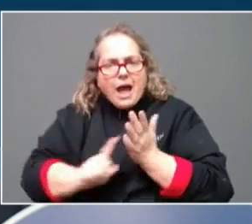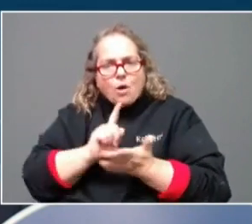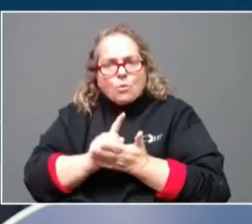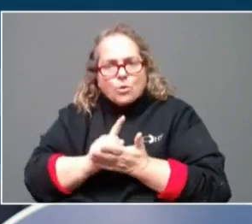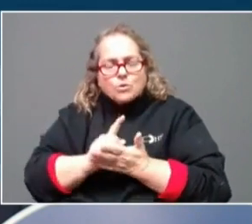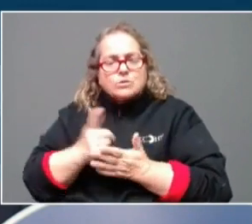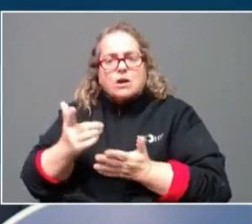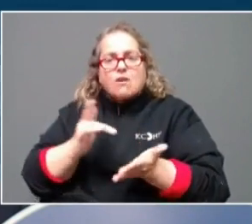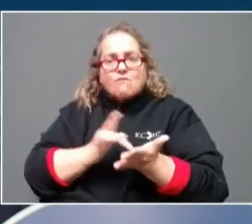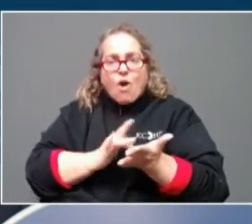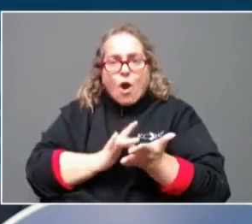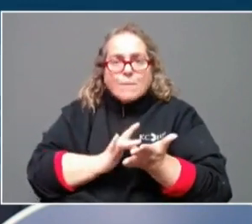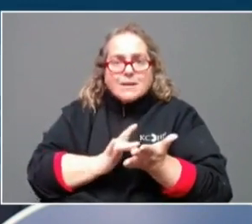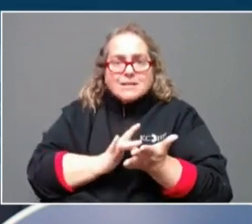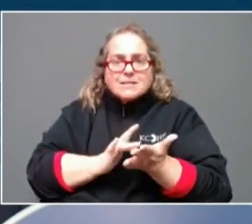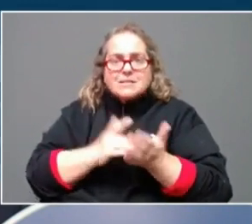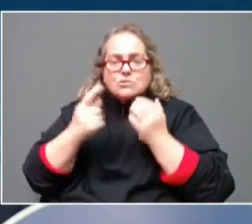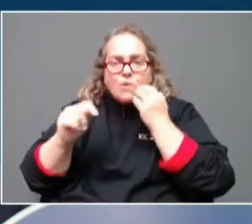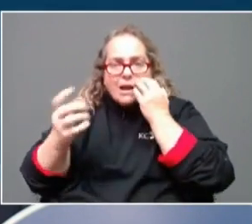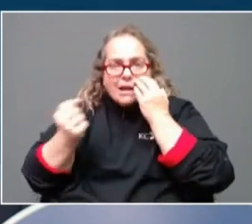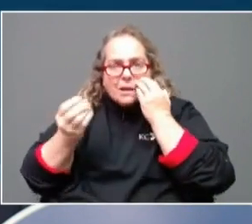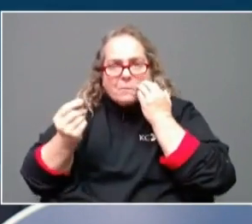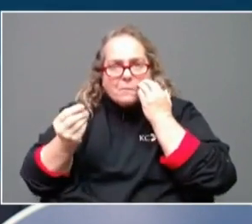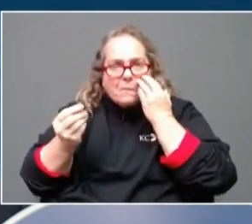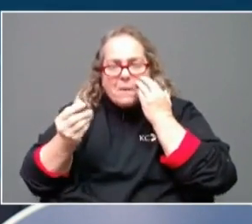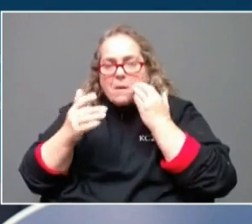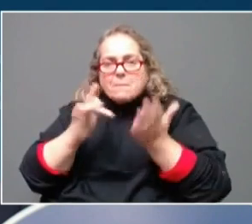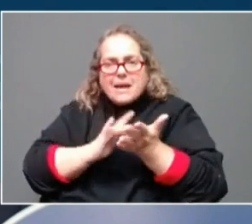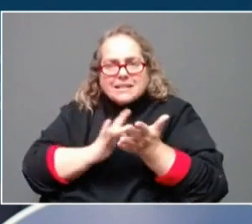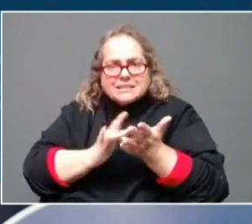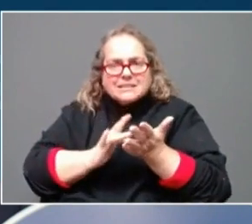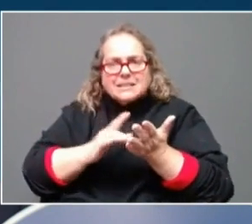place of business or you've experience difficulties because for your school